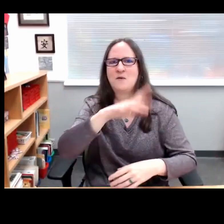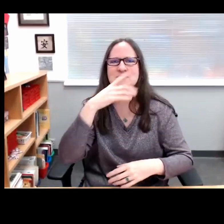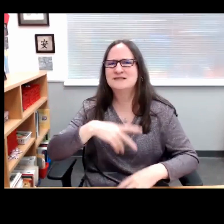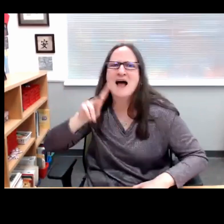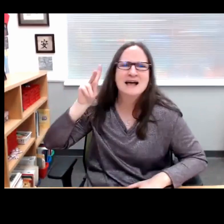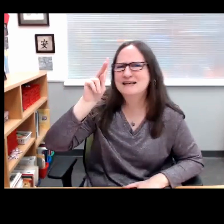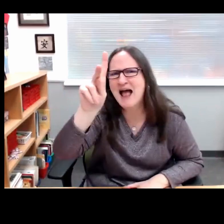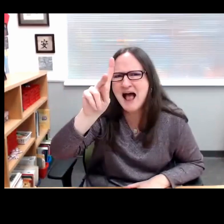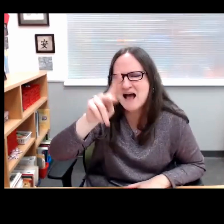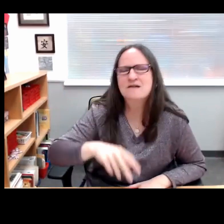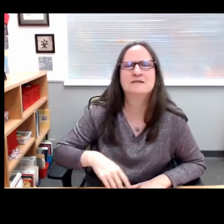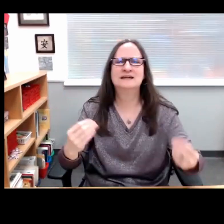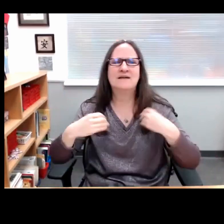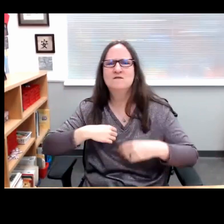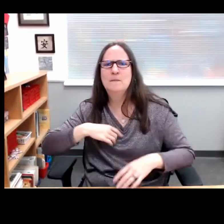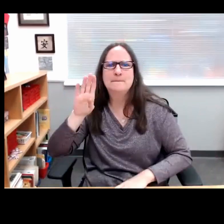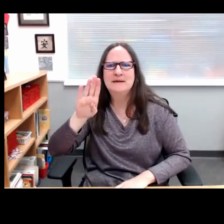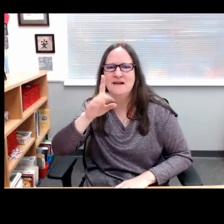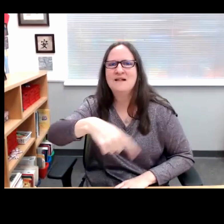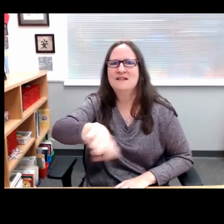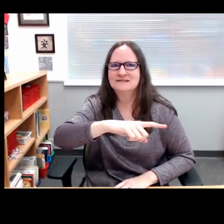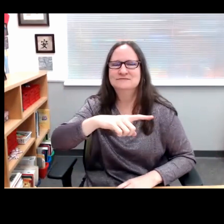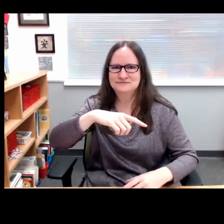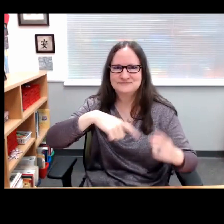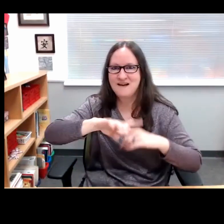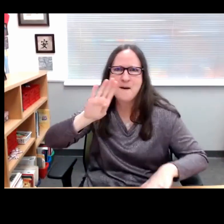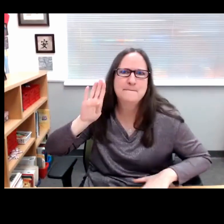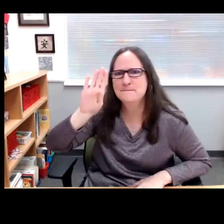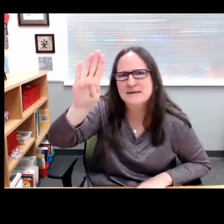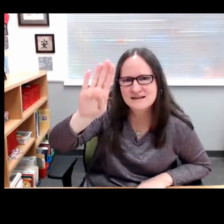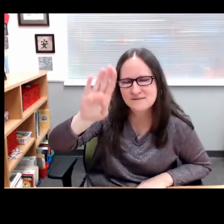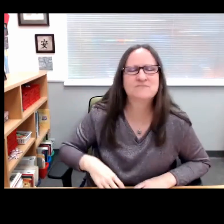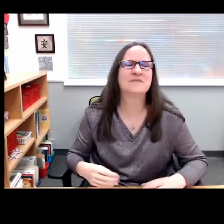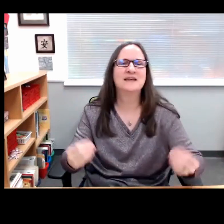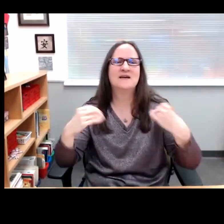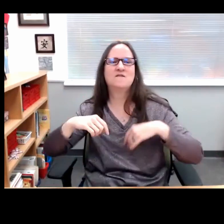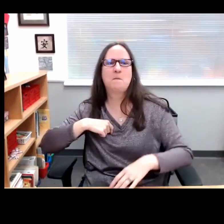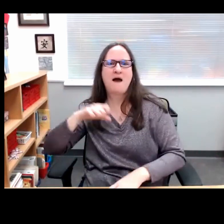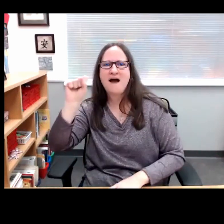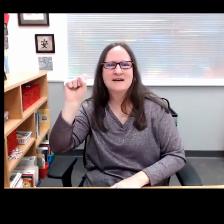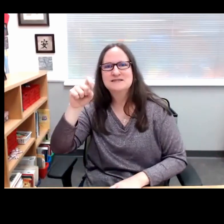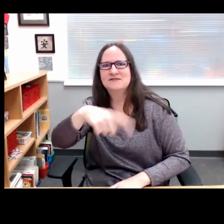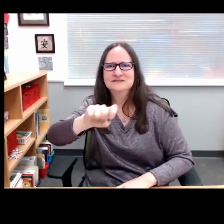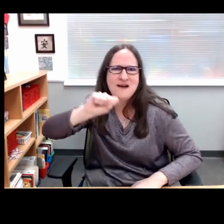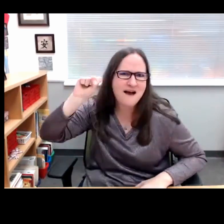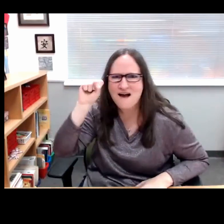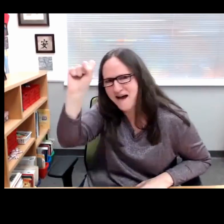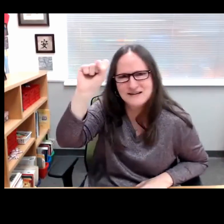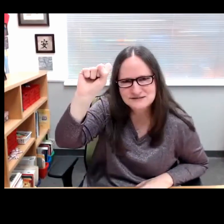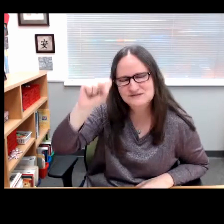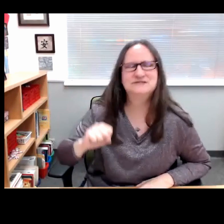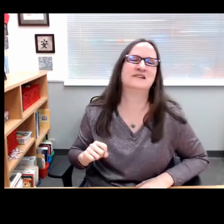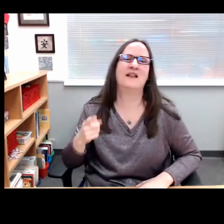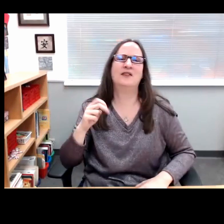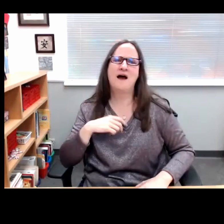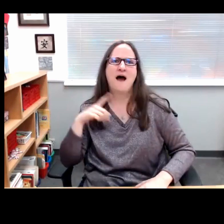Give me a K. And the kids were, K! Give me a B. They'll all sign B! Give me an S. They all sign S!